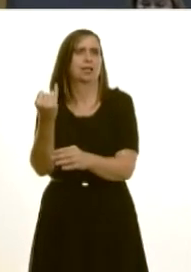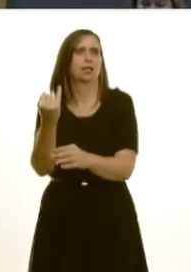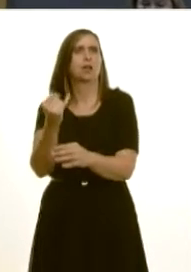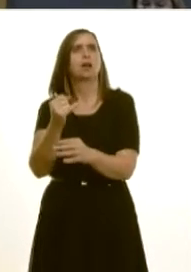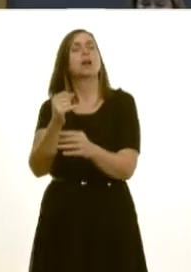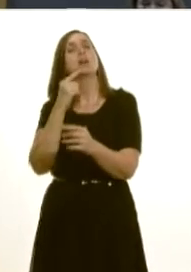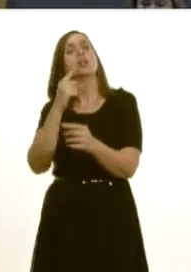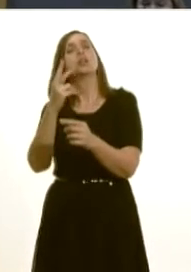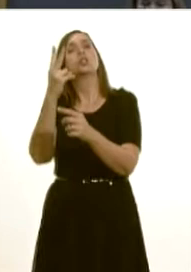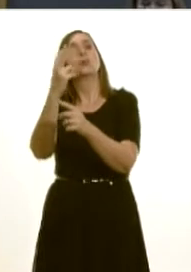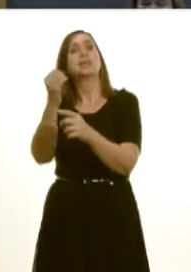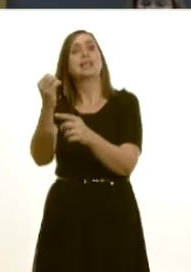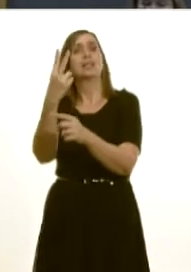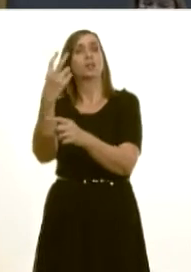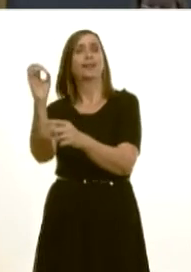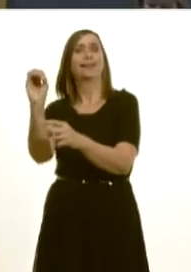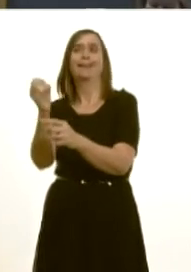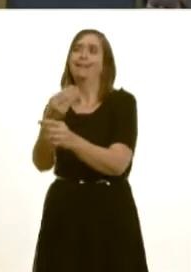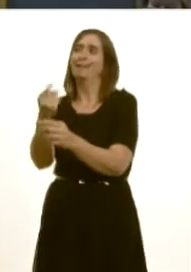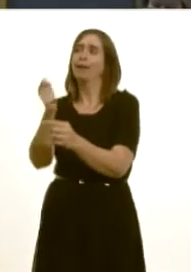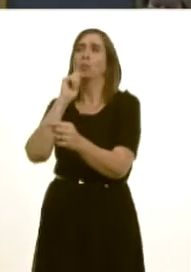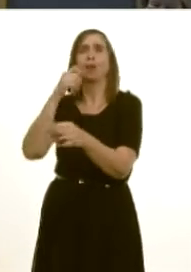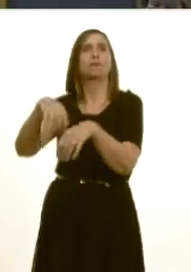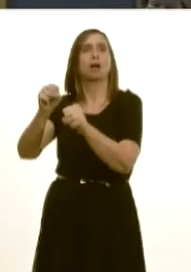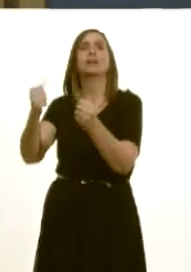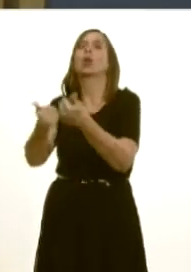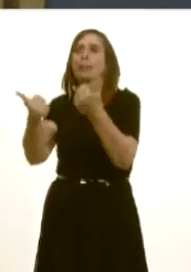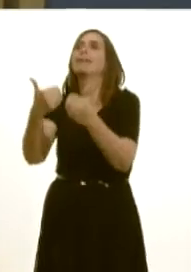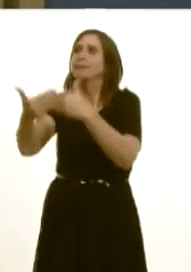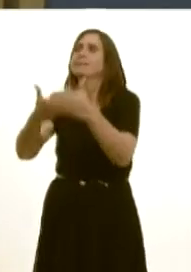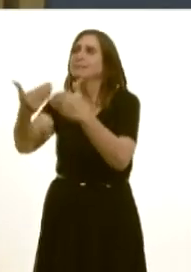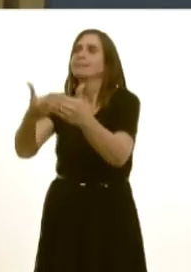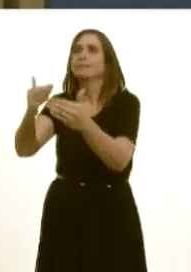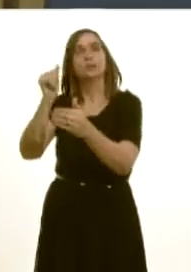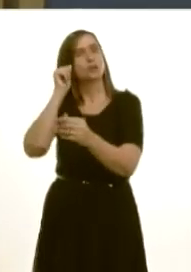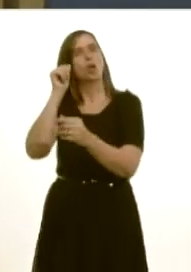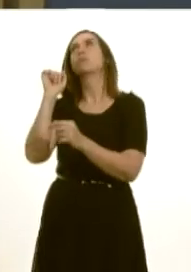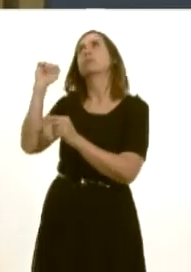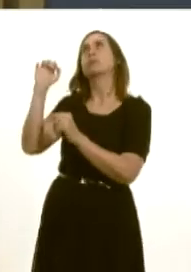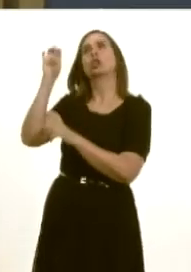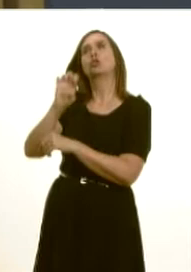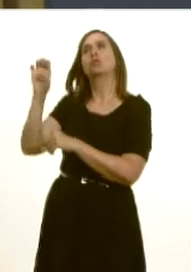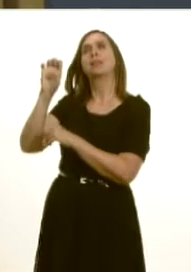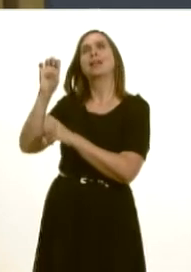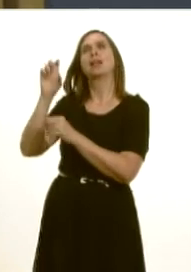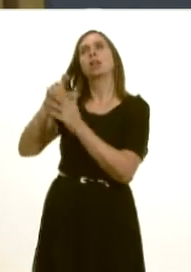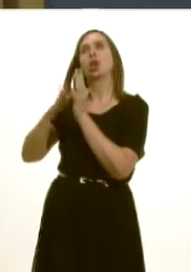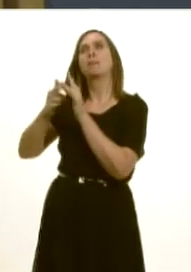by 2020? You will be aware of the targets that will be set by the European Commission.